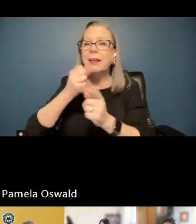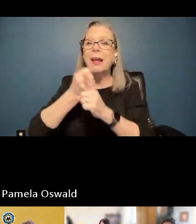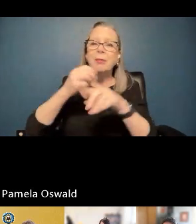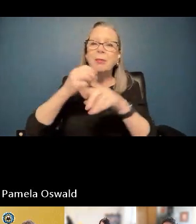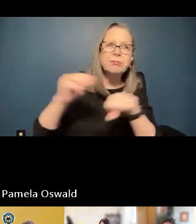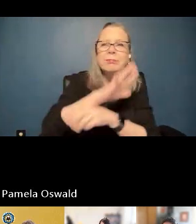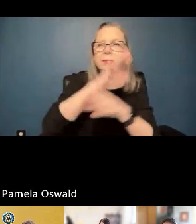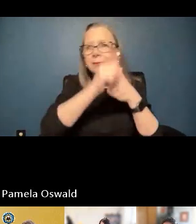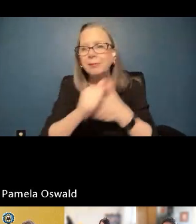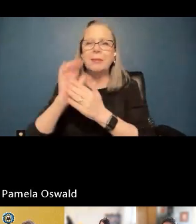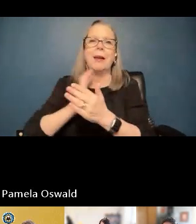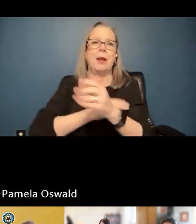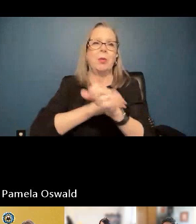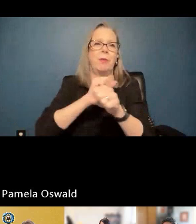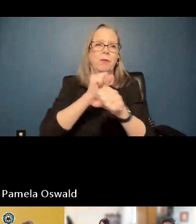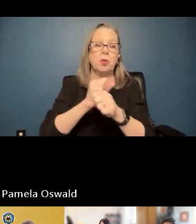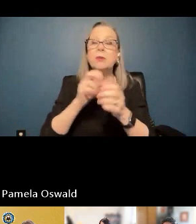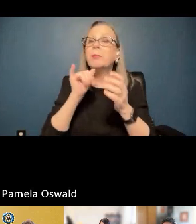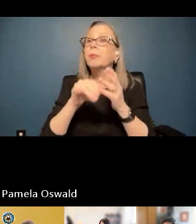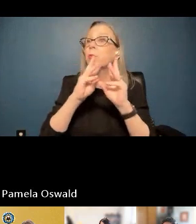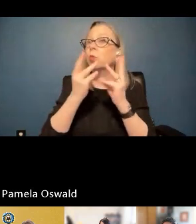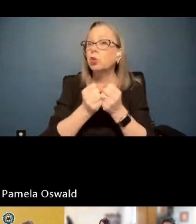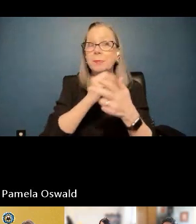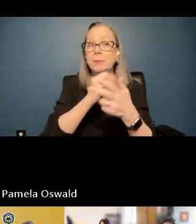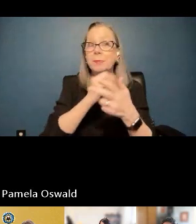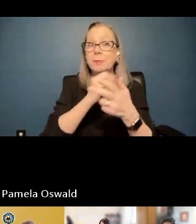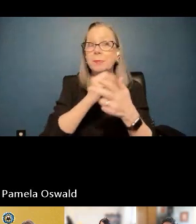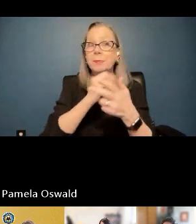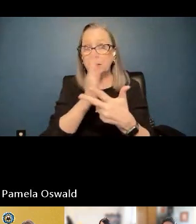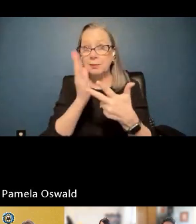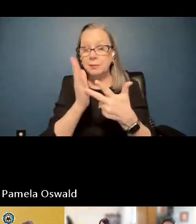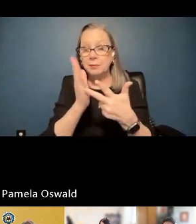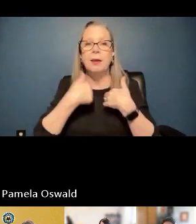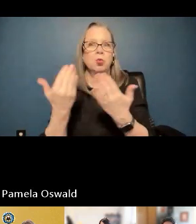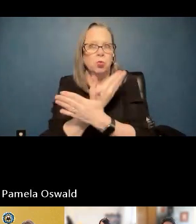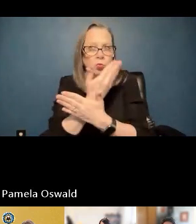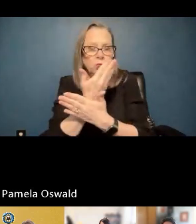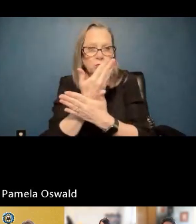Now this workshop series marks the launch of a new component within our broader technical assistance portfolio.